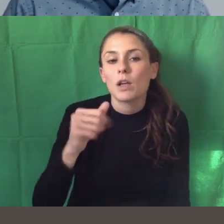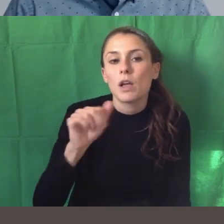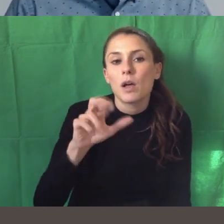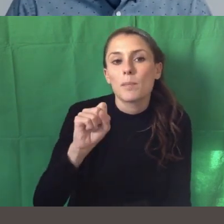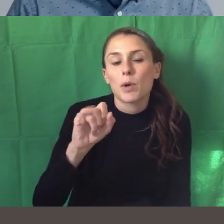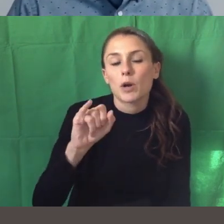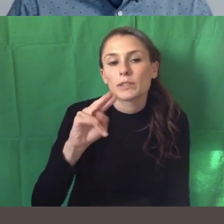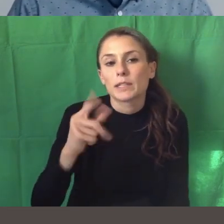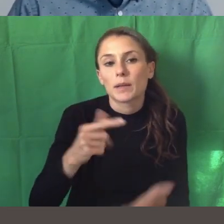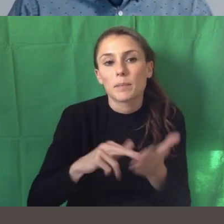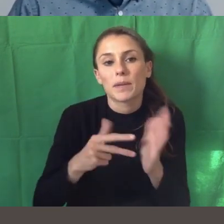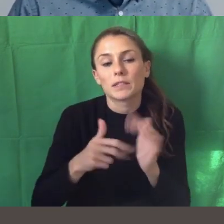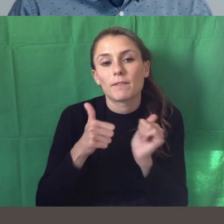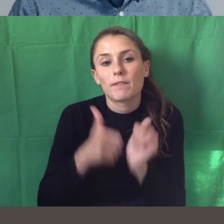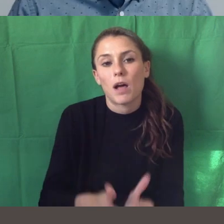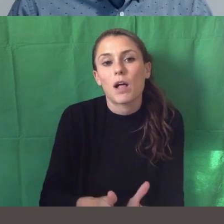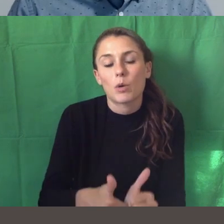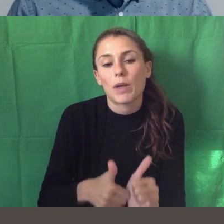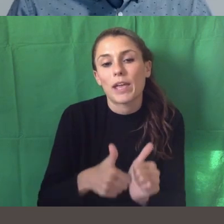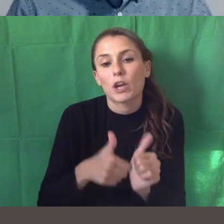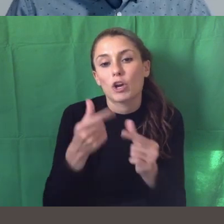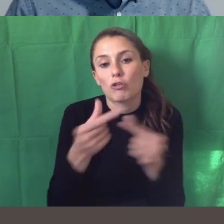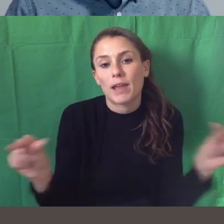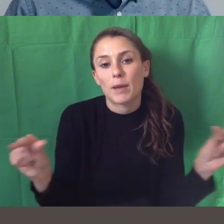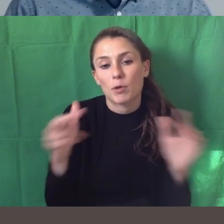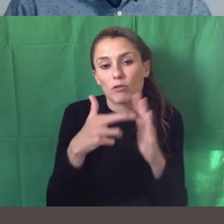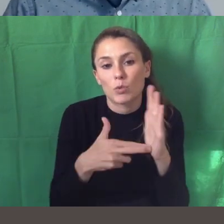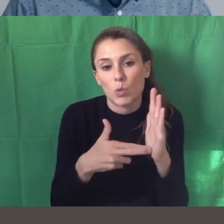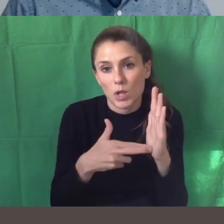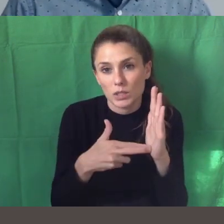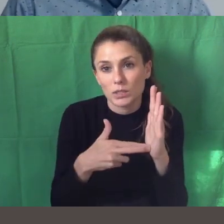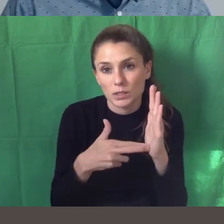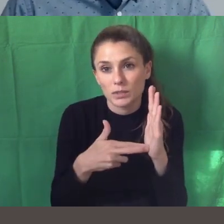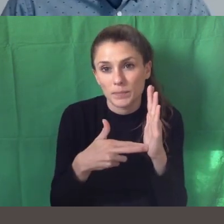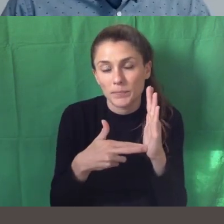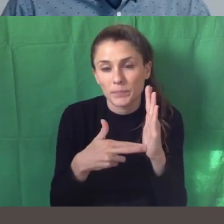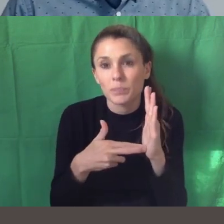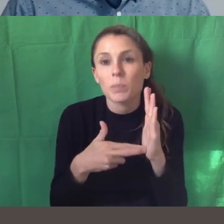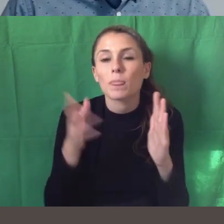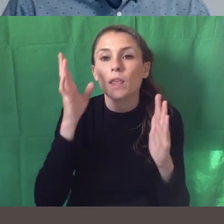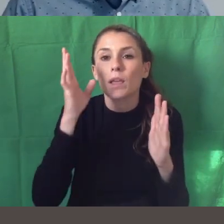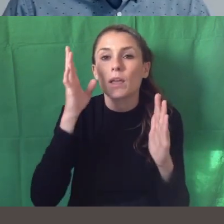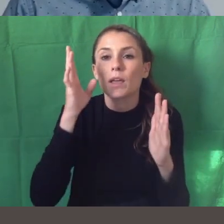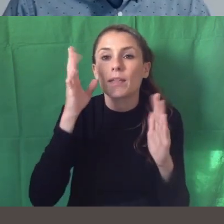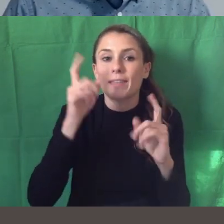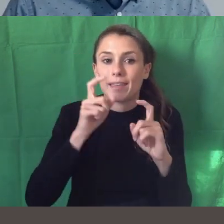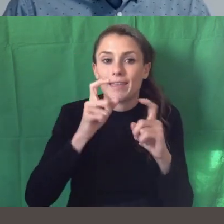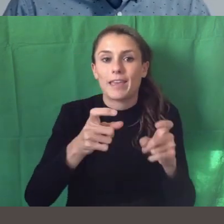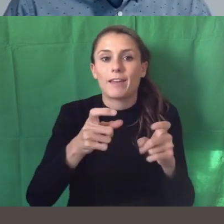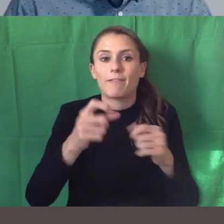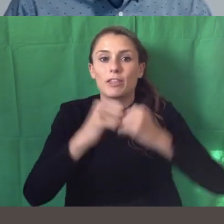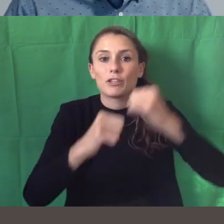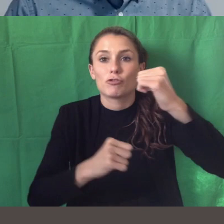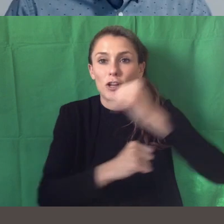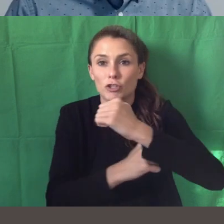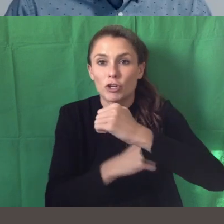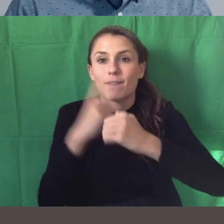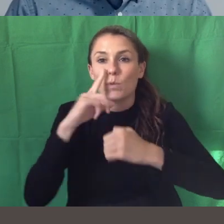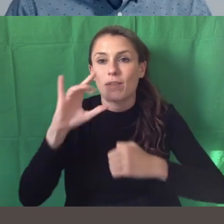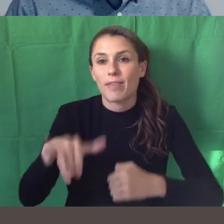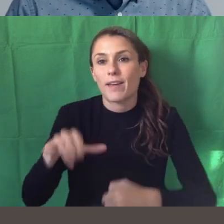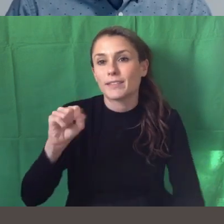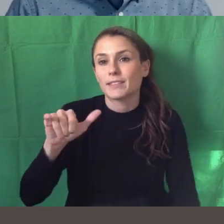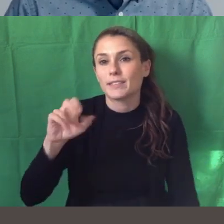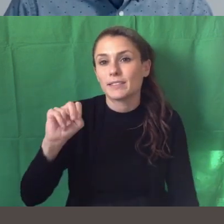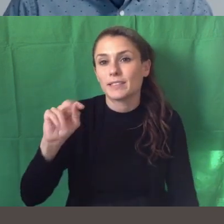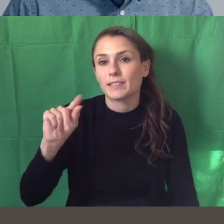Parsing involves following a set of grammar rules that ultimately give the structure that is this in text tree.